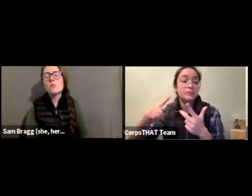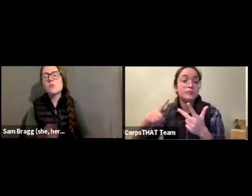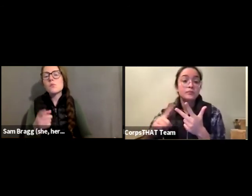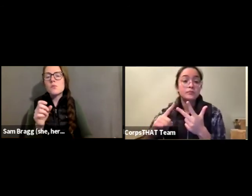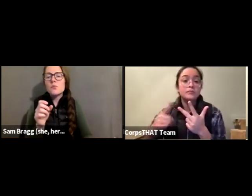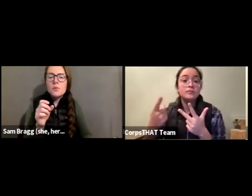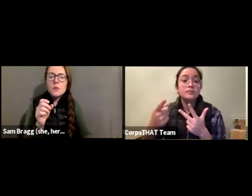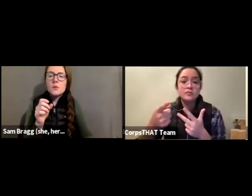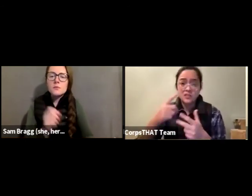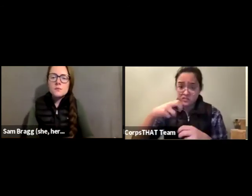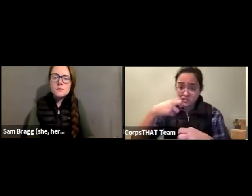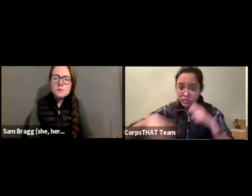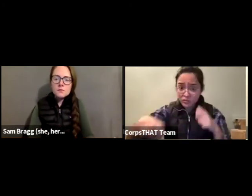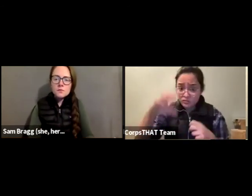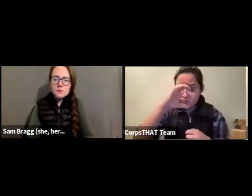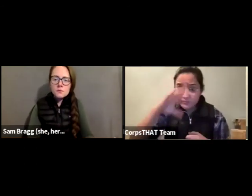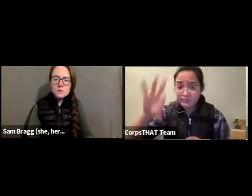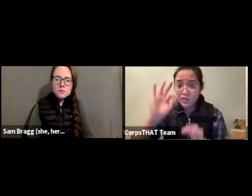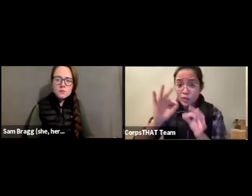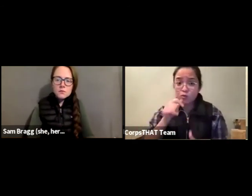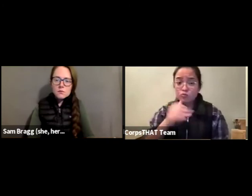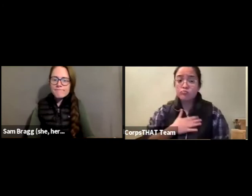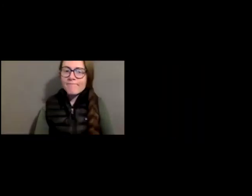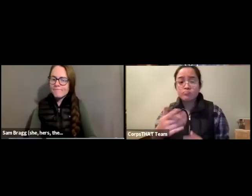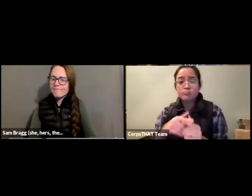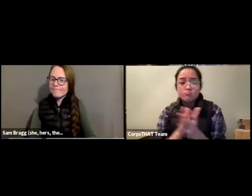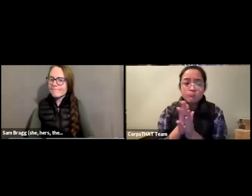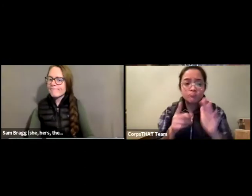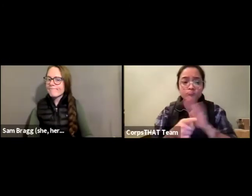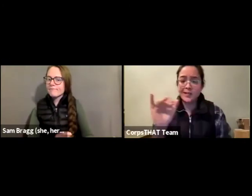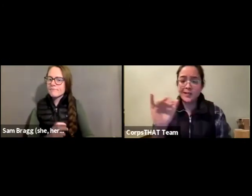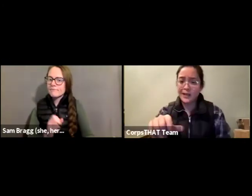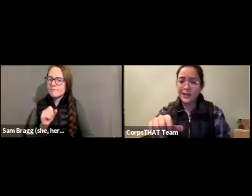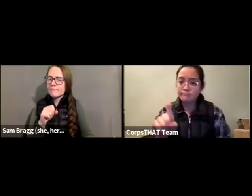also relating to the interpreters did they pay for their own trip or you know how did that work